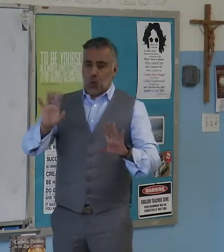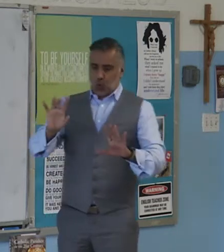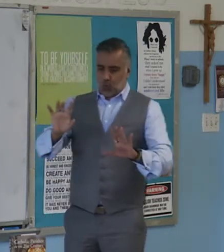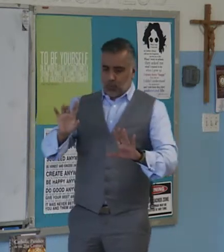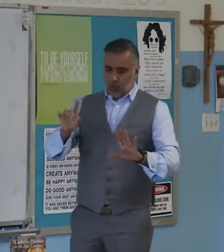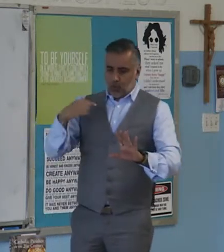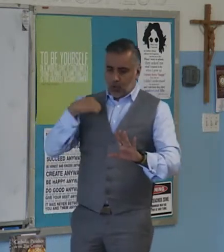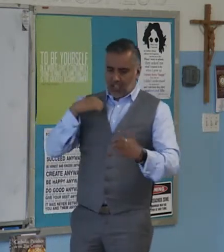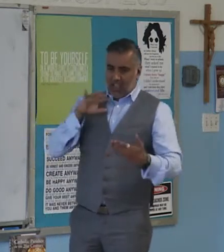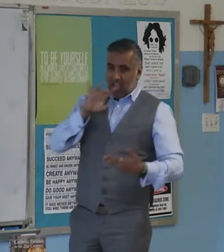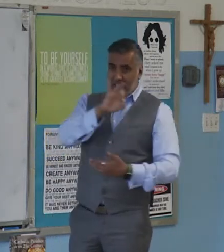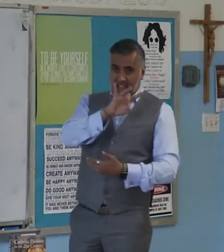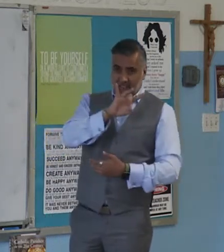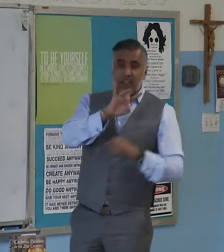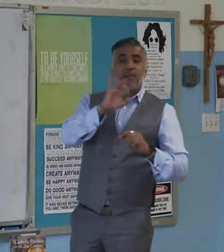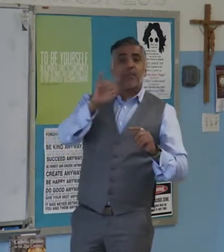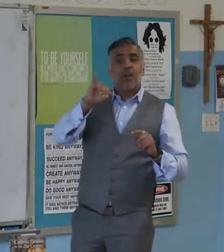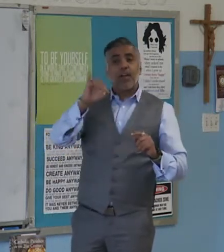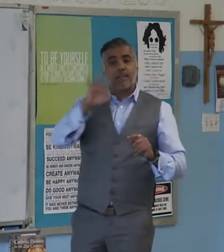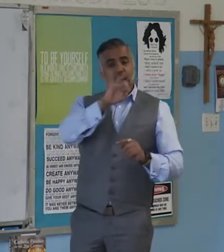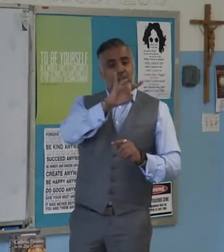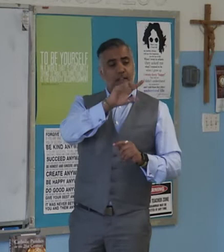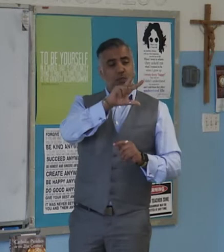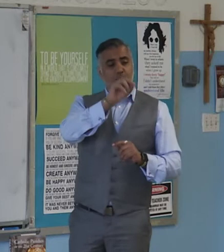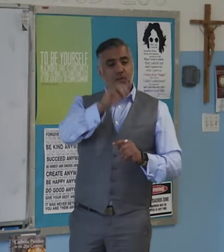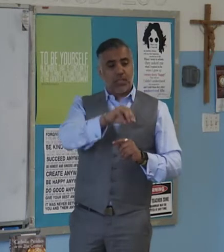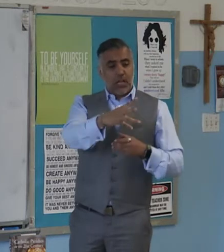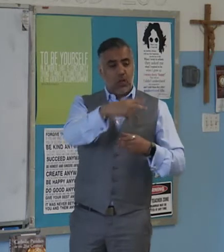have is 83% of the schools are including children with disabilities, and